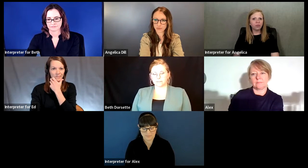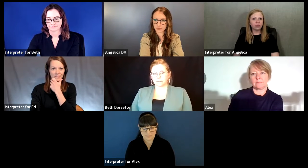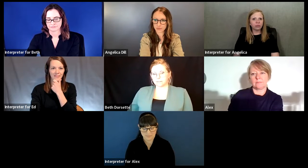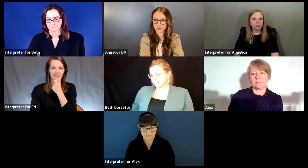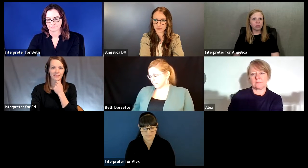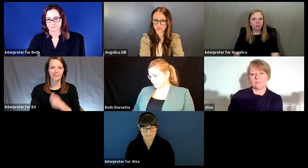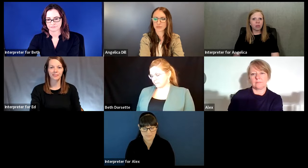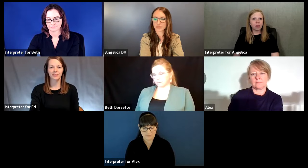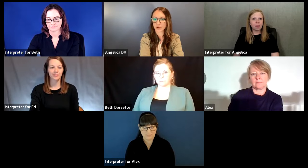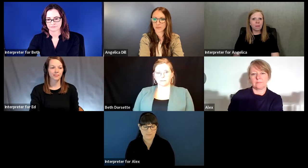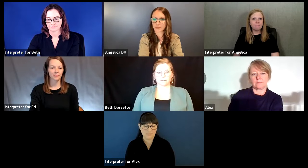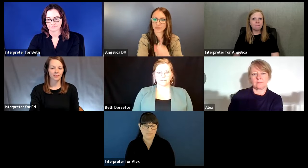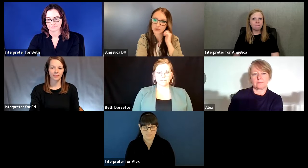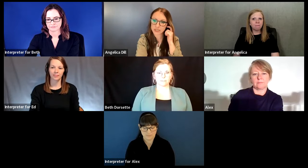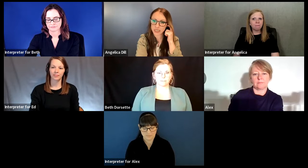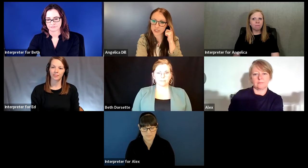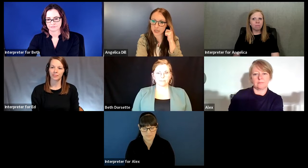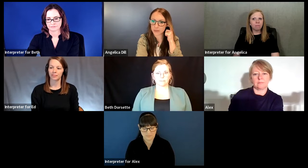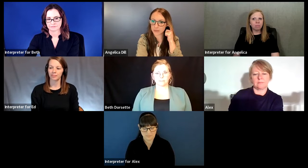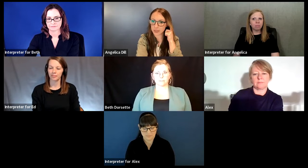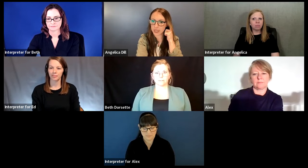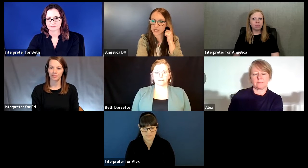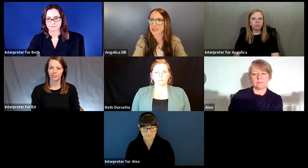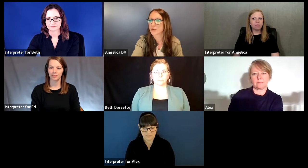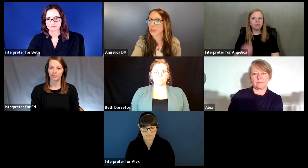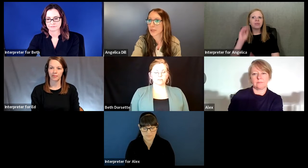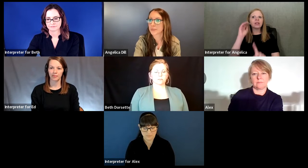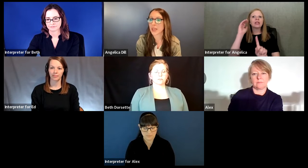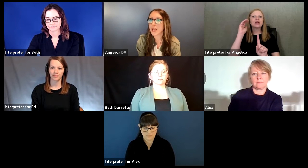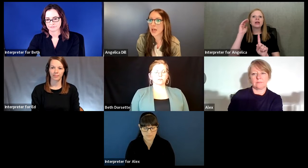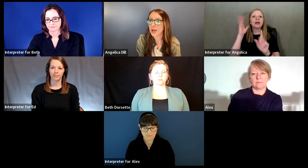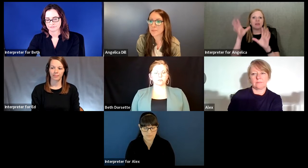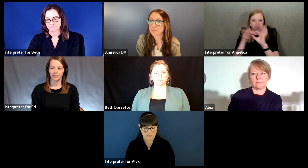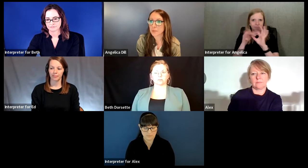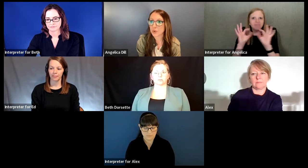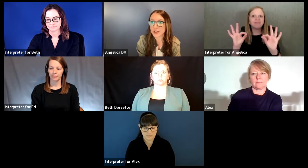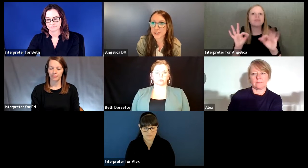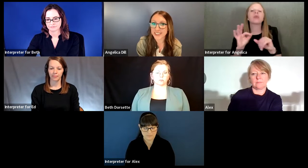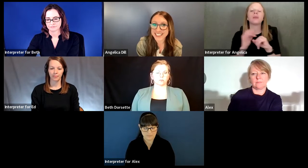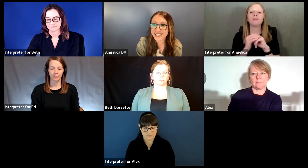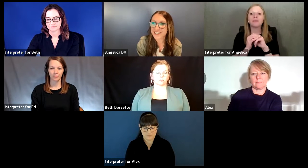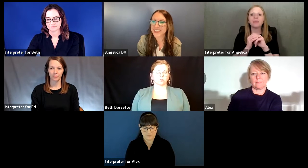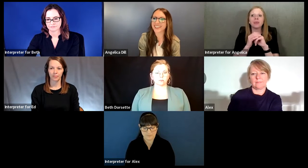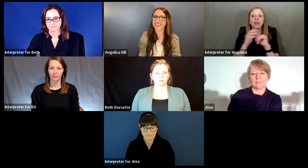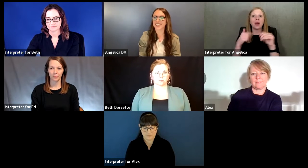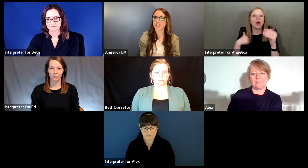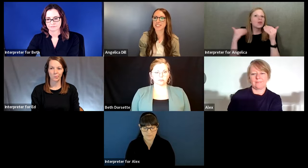It looks like he just got reconnected so we're all good. Well, I'll just go ahead and continue.